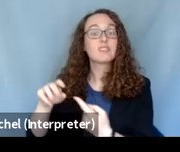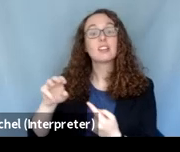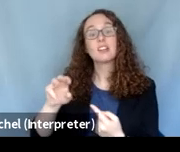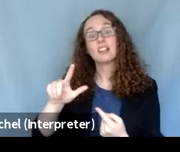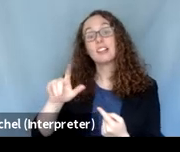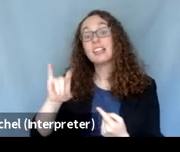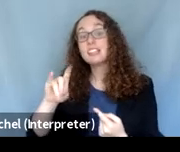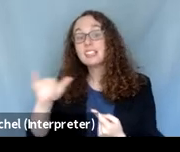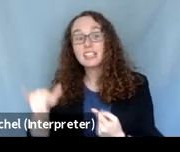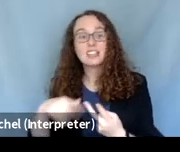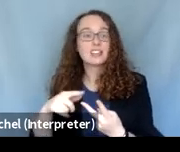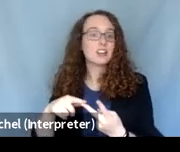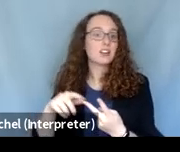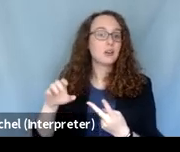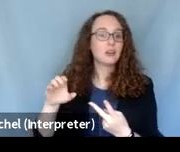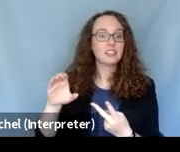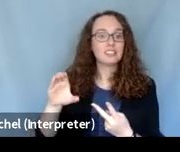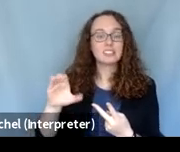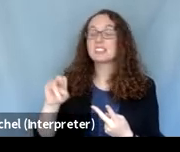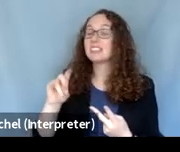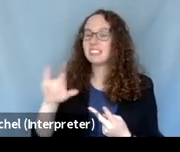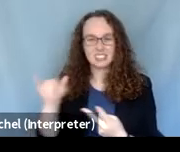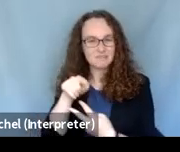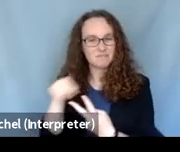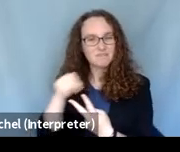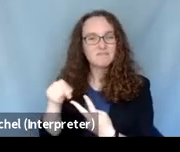certain about your major or you wanted to do some career